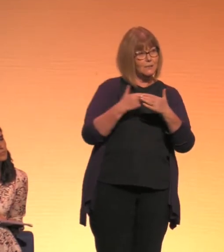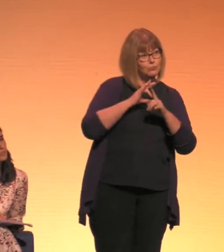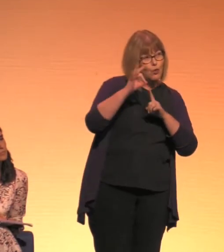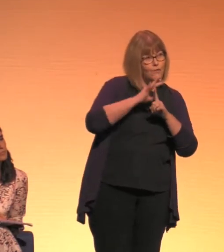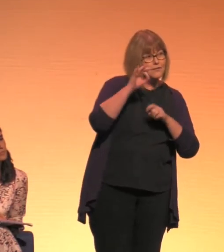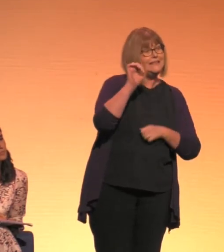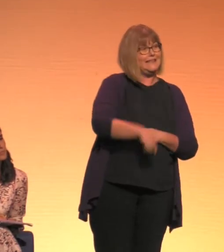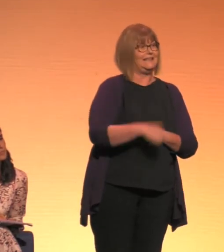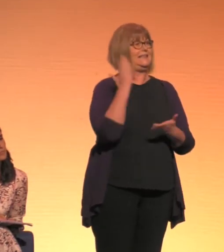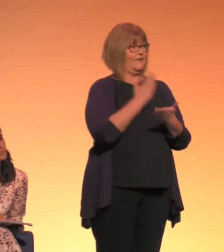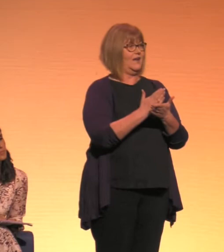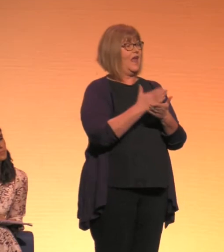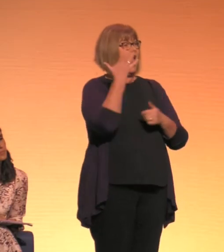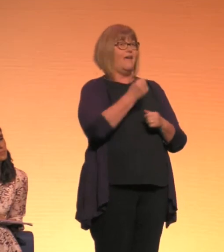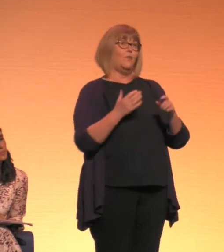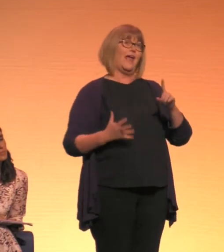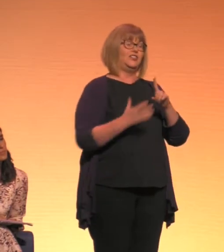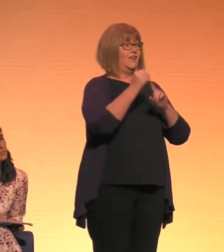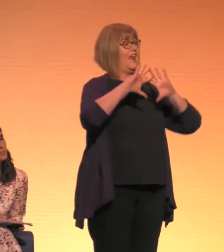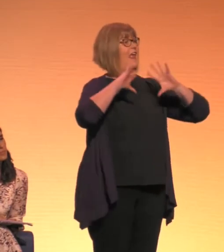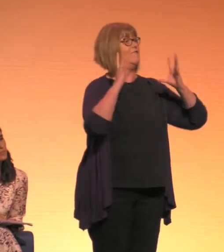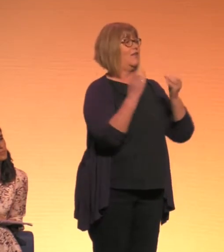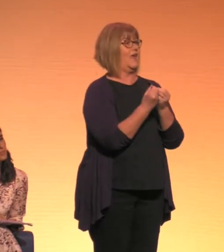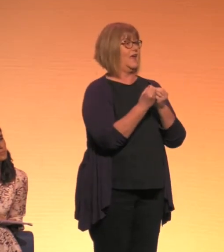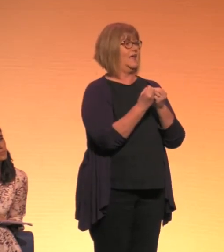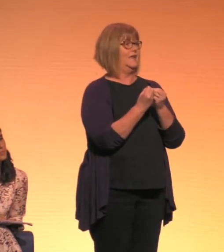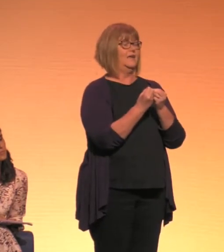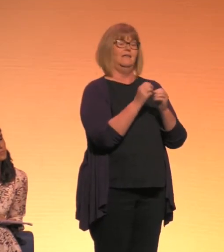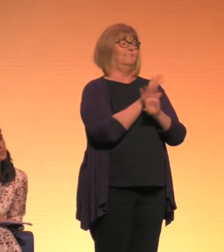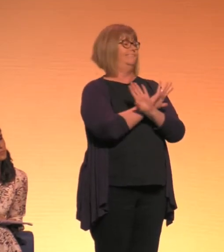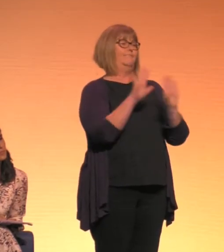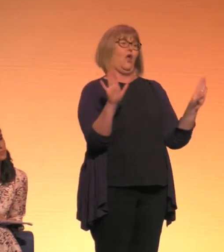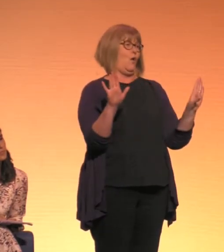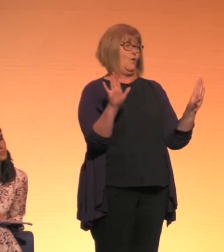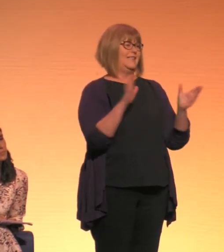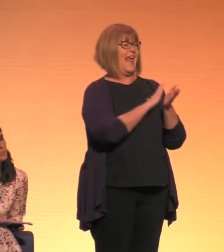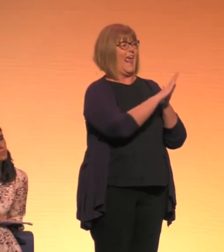Have we achieved everything we aspired to back then? Heck, no.